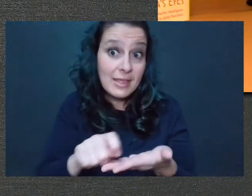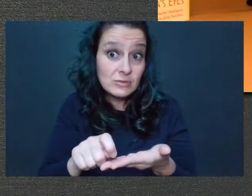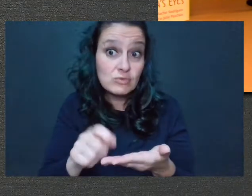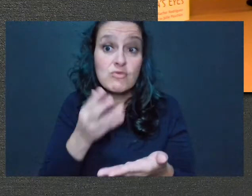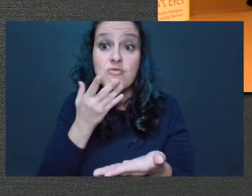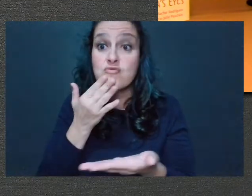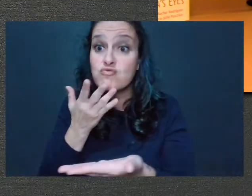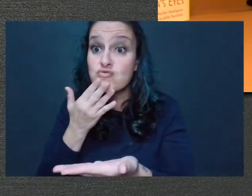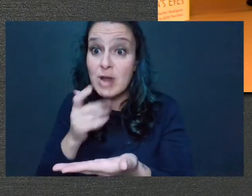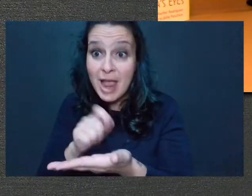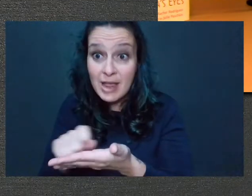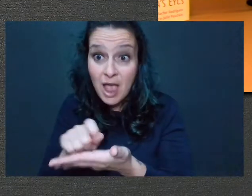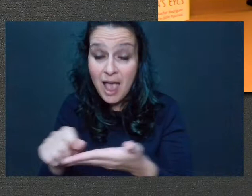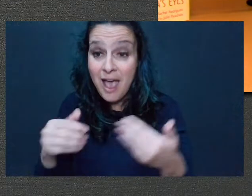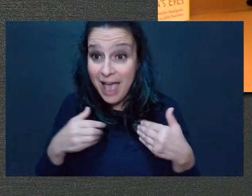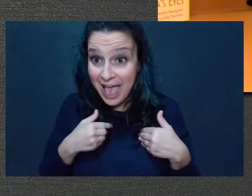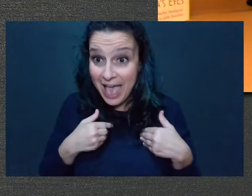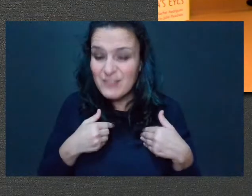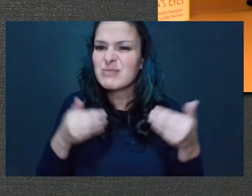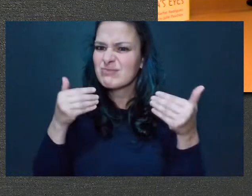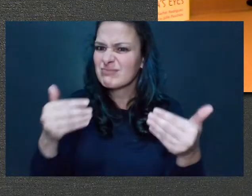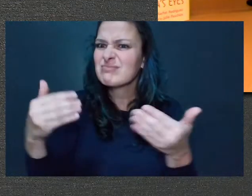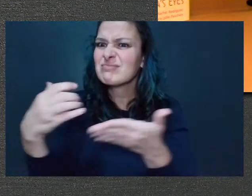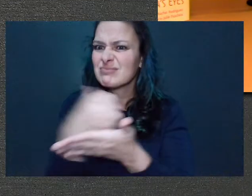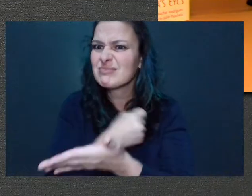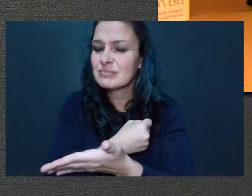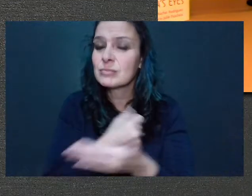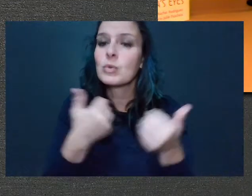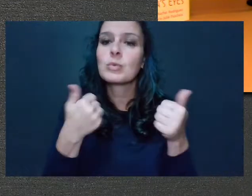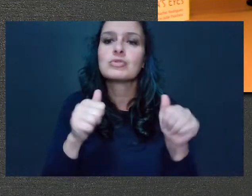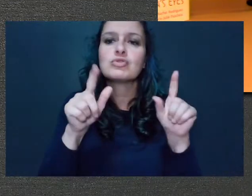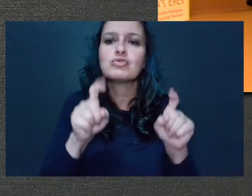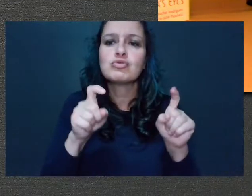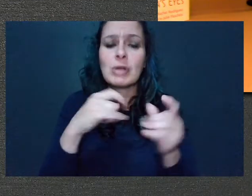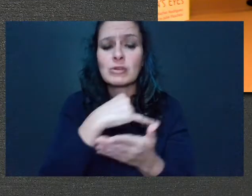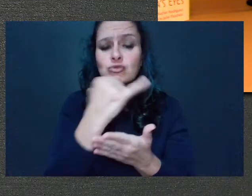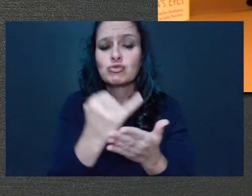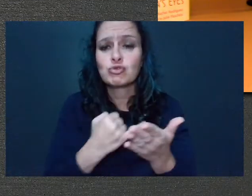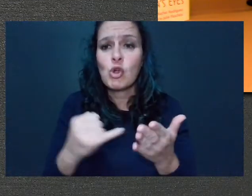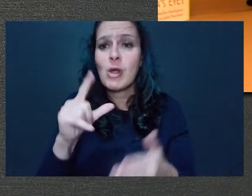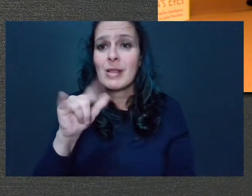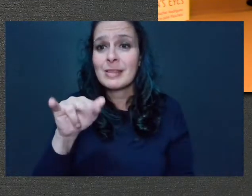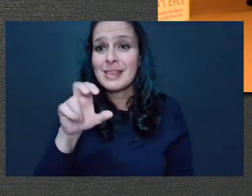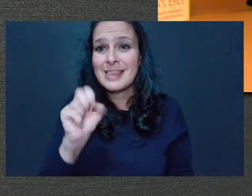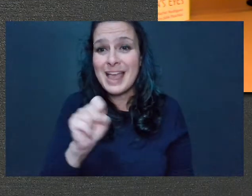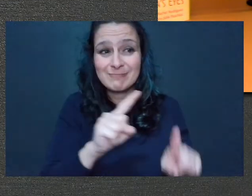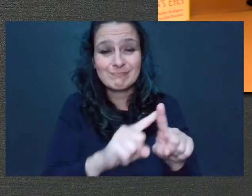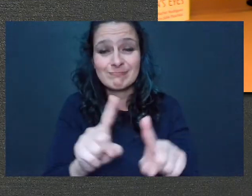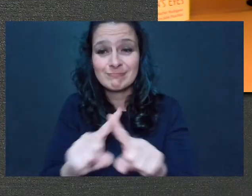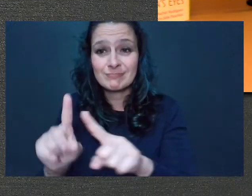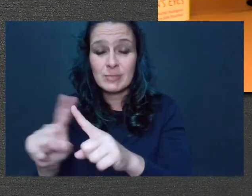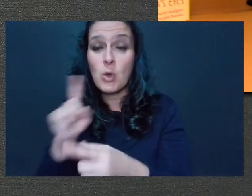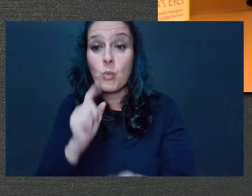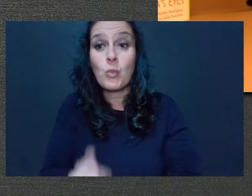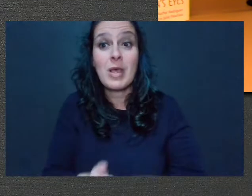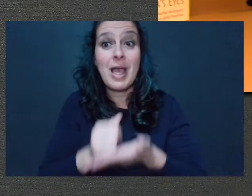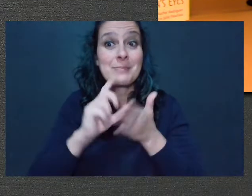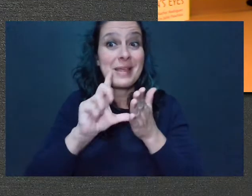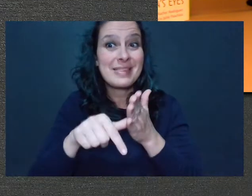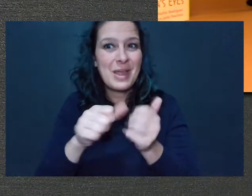If you do, go get it. We're going to try drawing some lines, and that will help us with our artwork today.